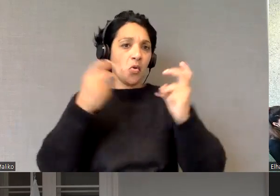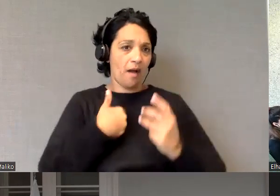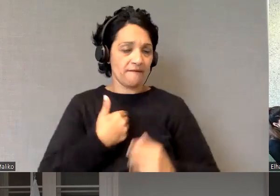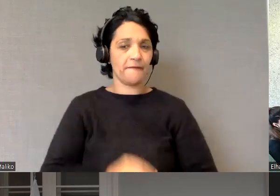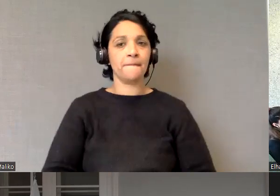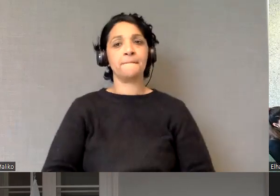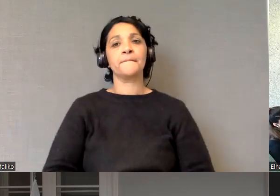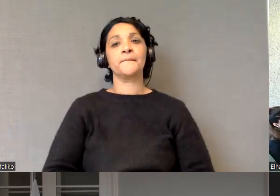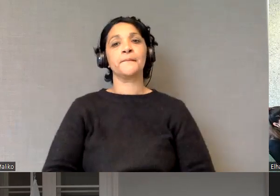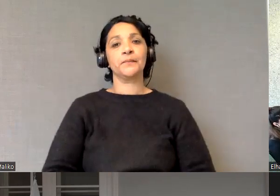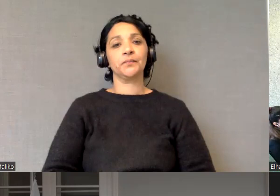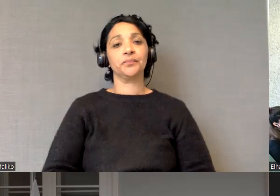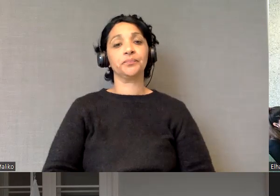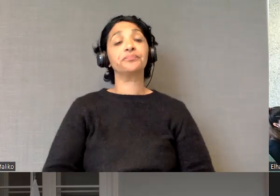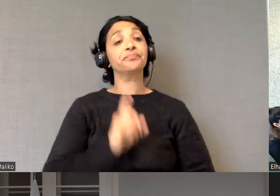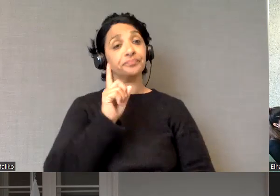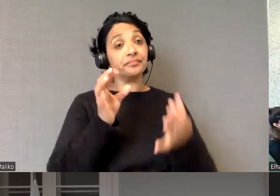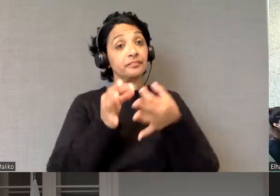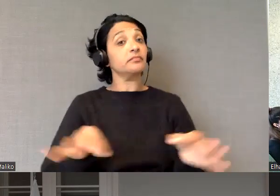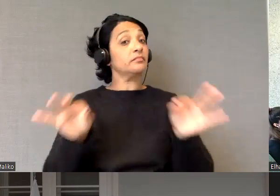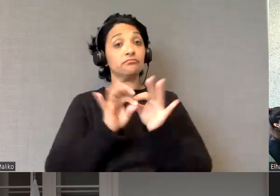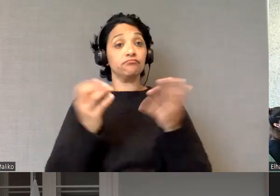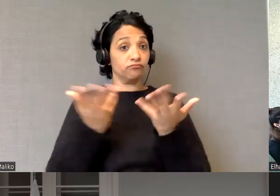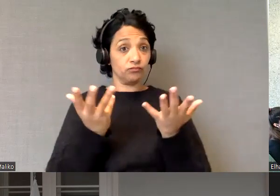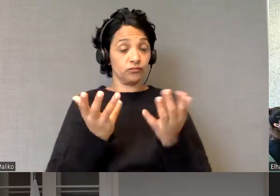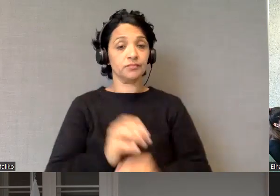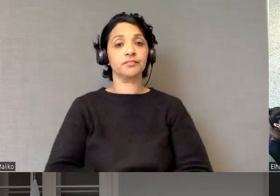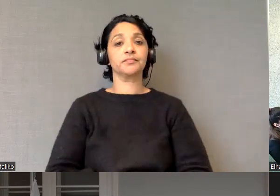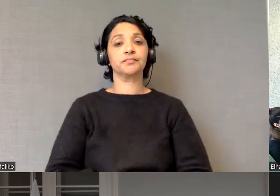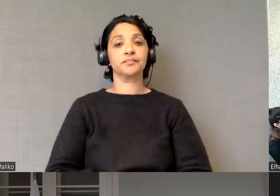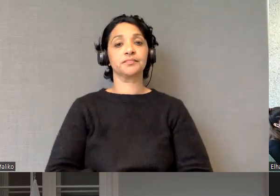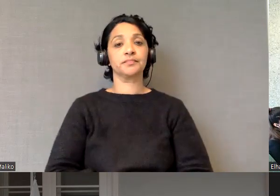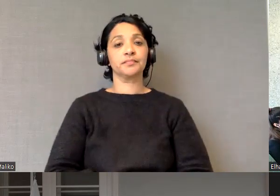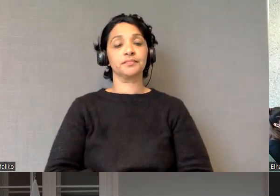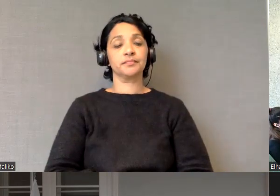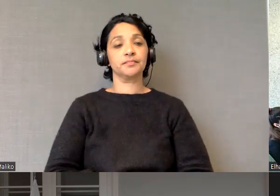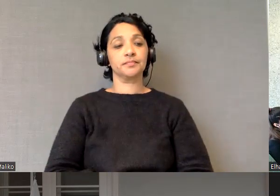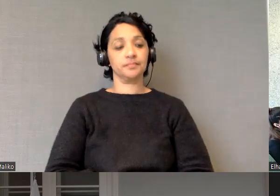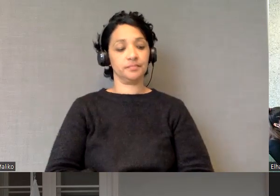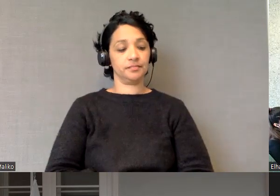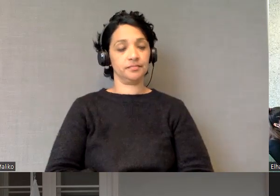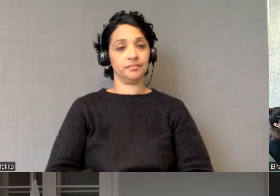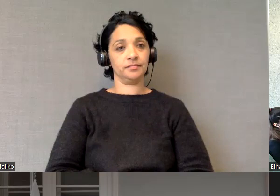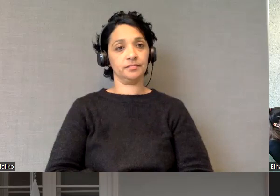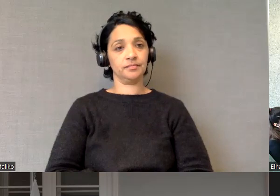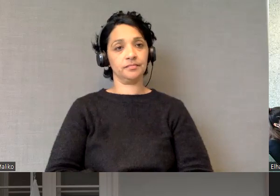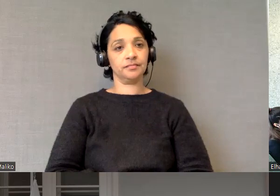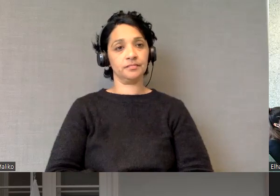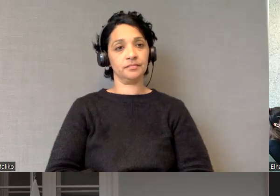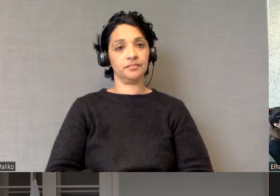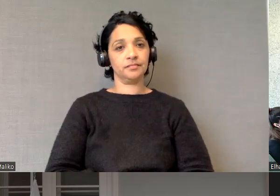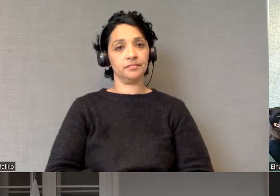So the important part is that even though there was, there is this explicit obligation